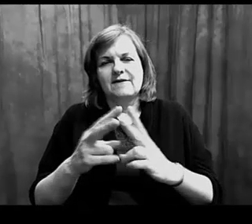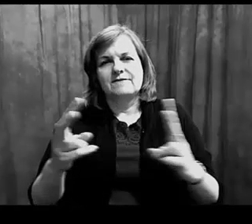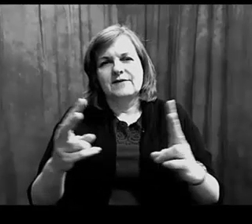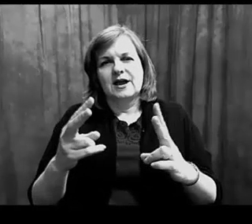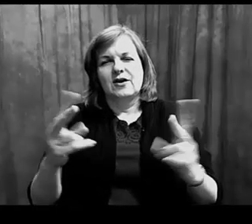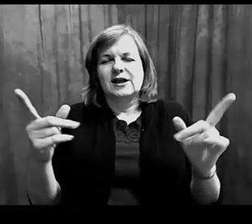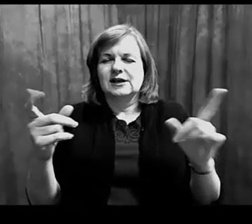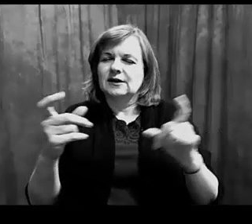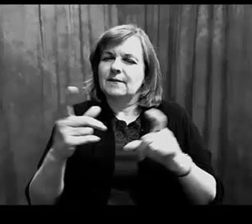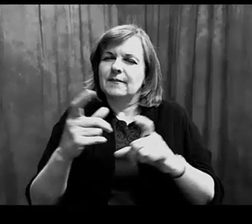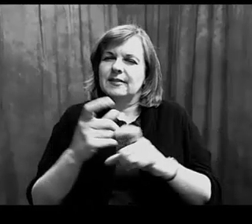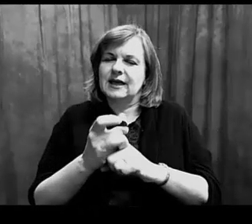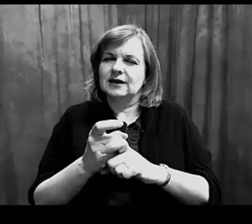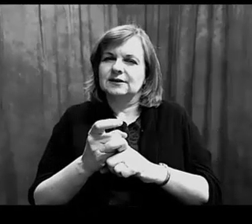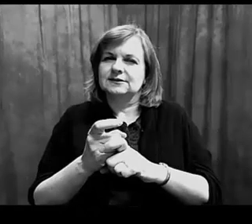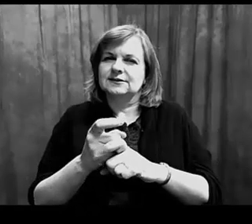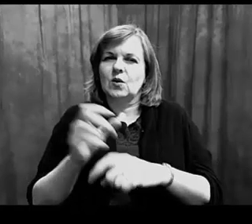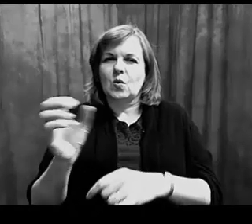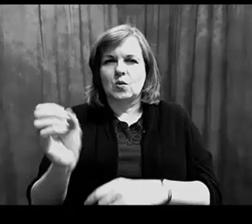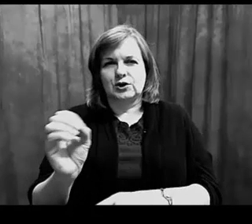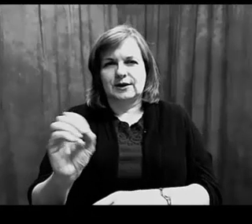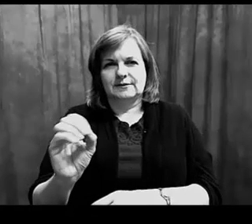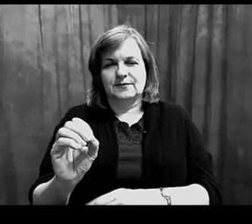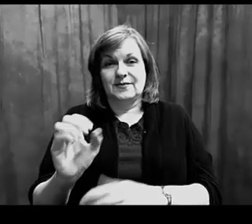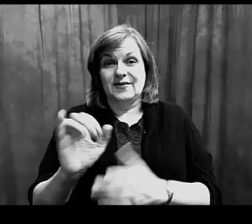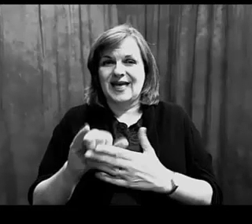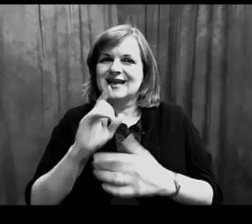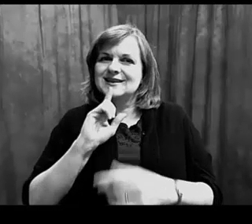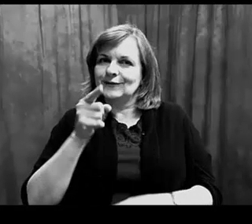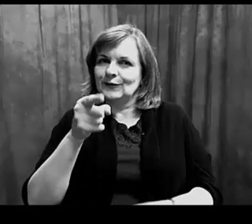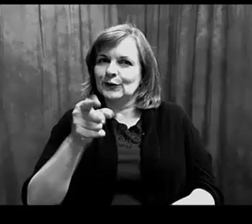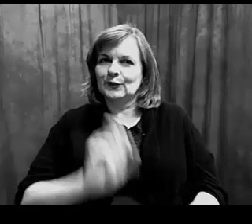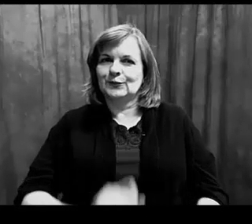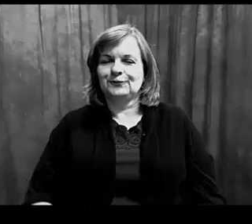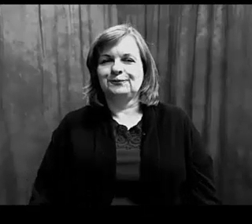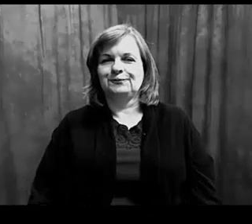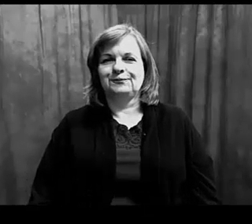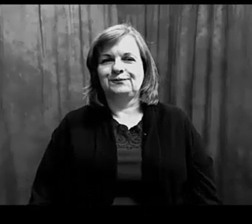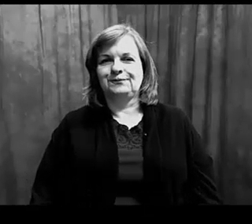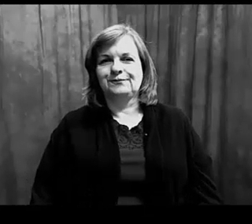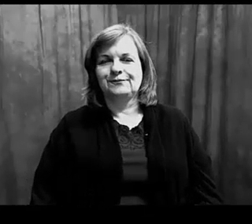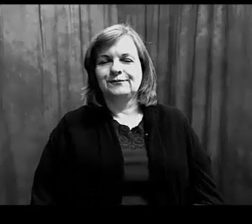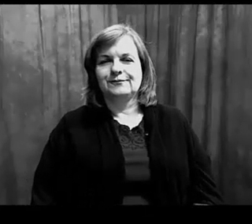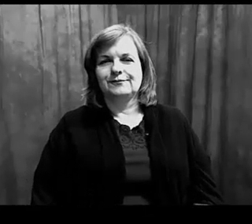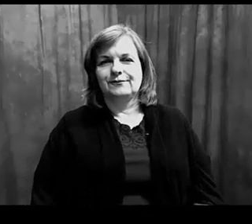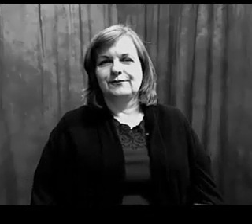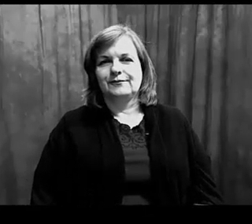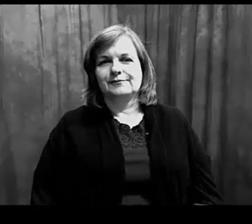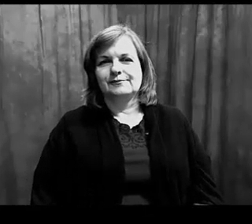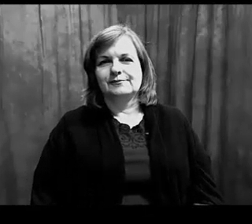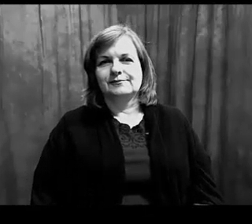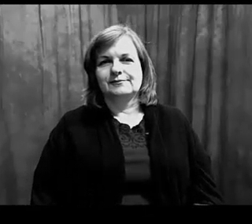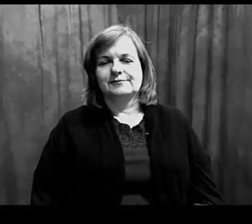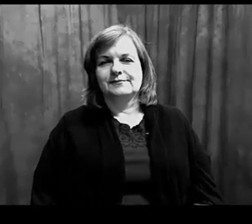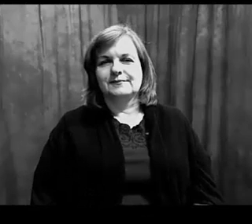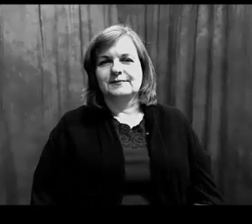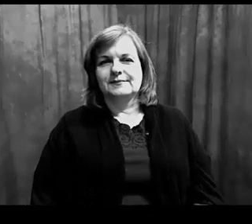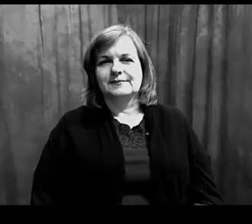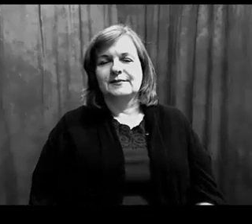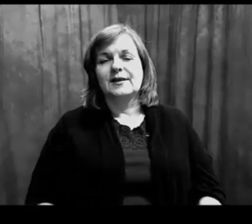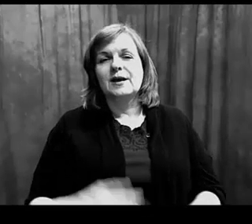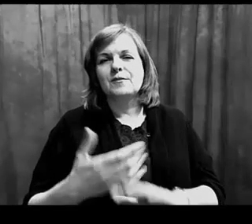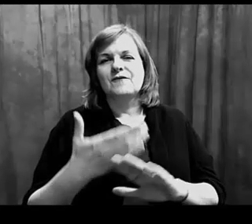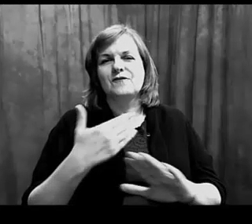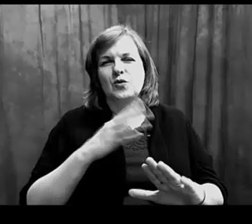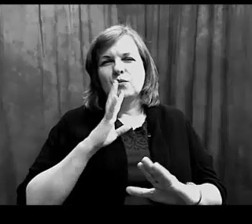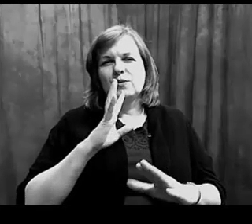and small intestine, large intestine all these things. And we take every single organ system that makes you up